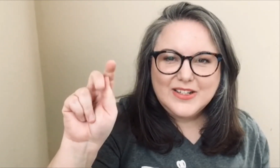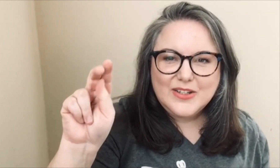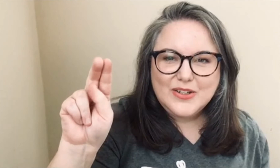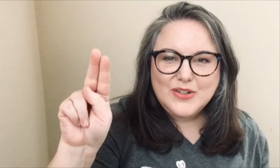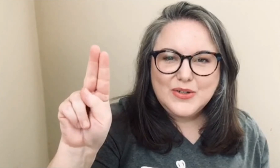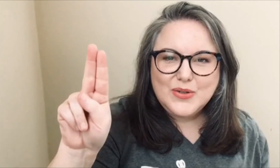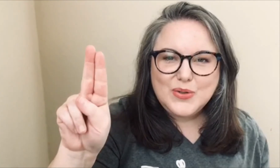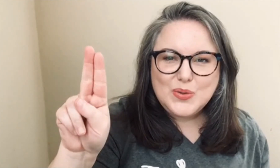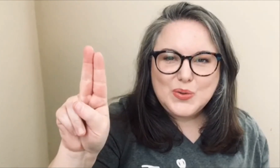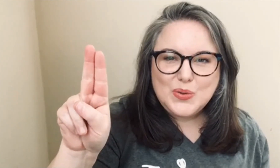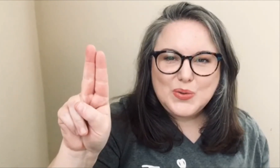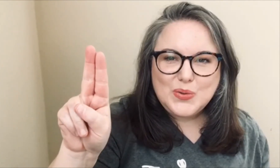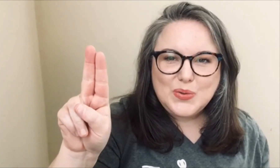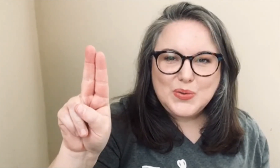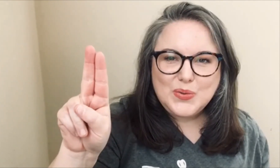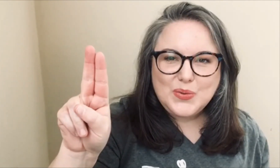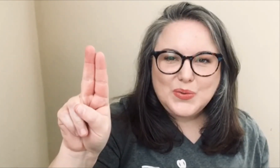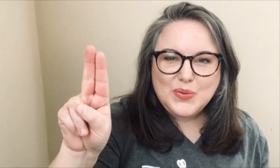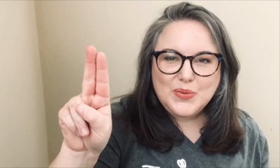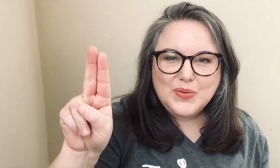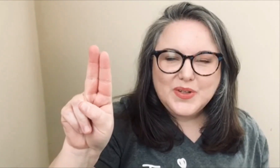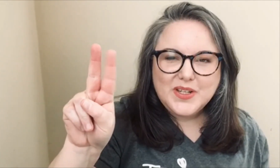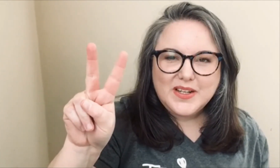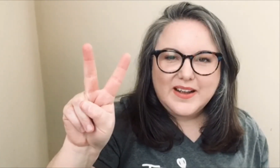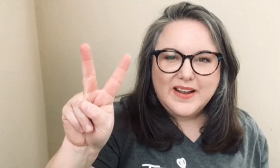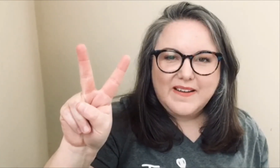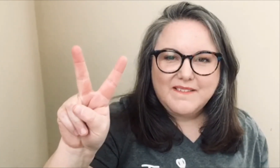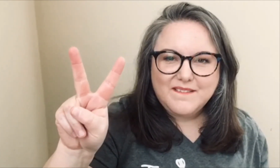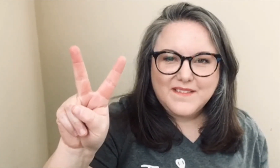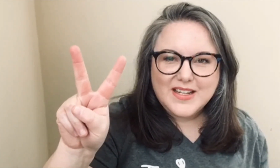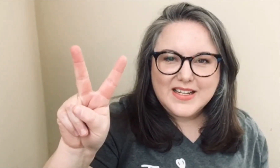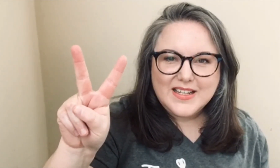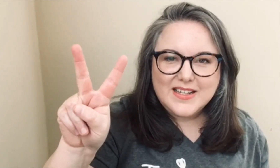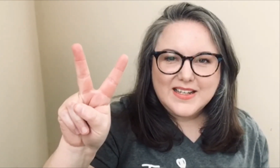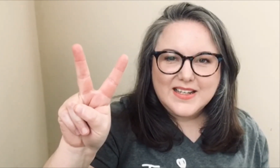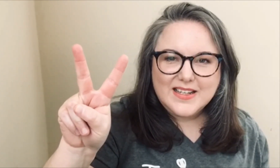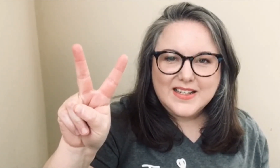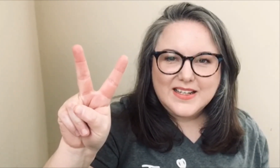U V